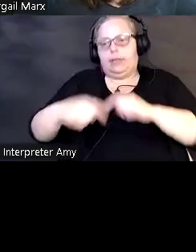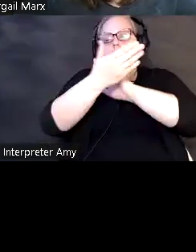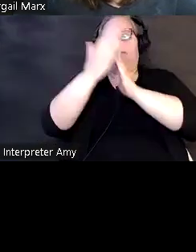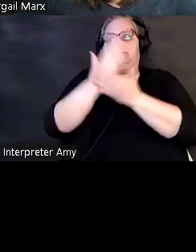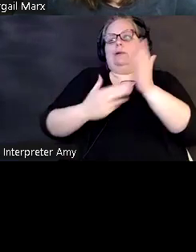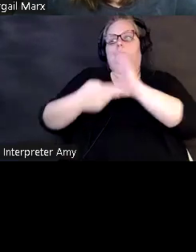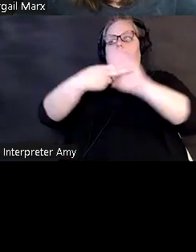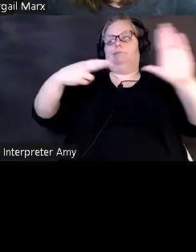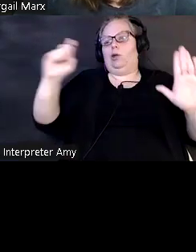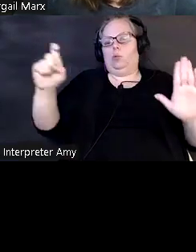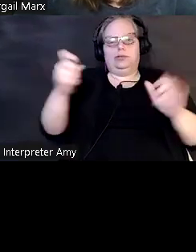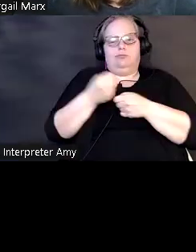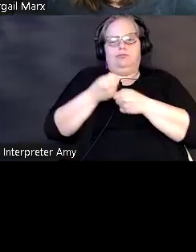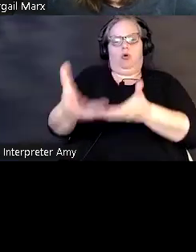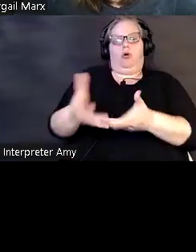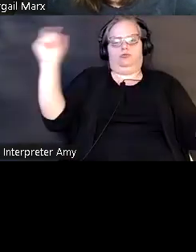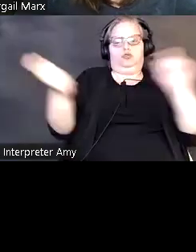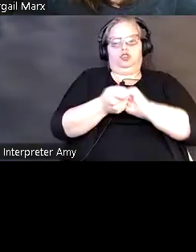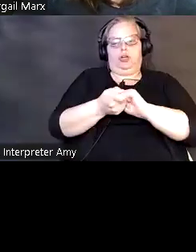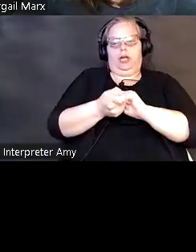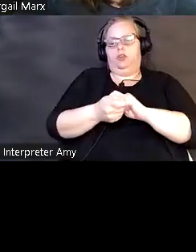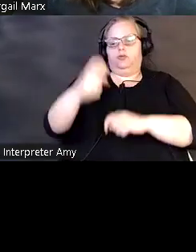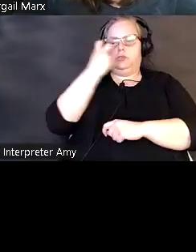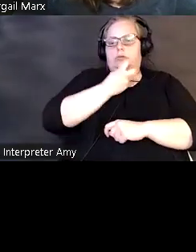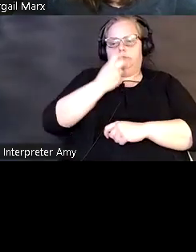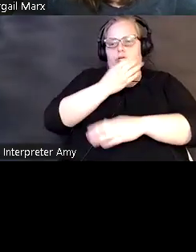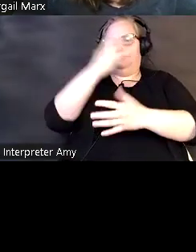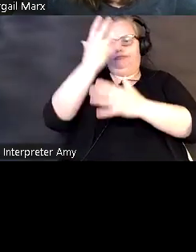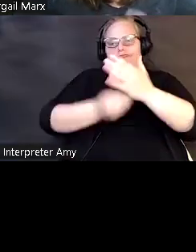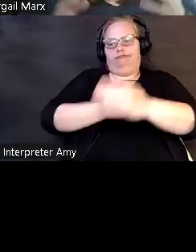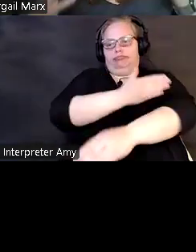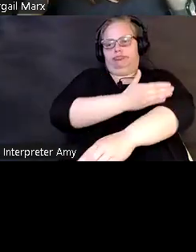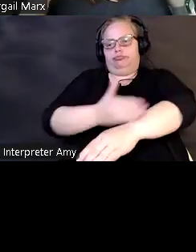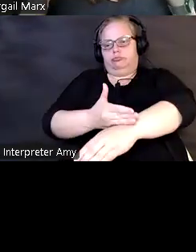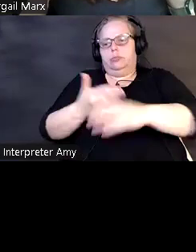that results in a change or loss of speech, and so we also need to be thinking in the assessment